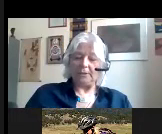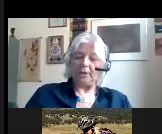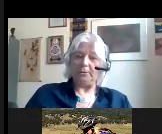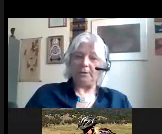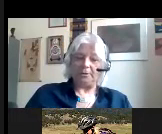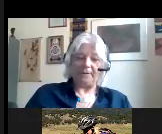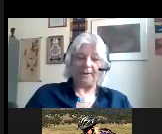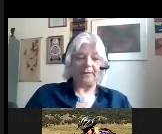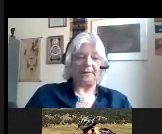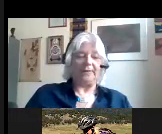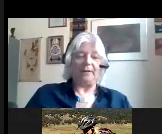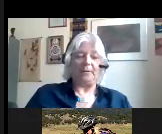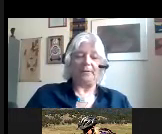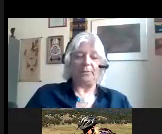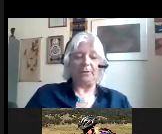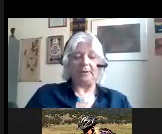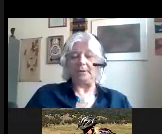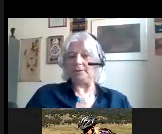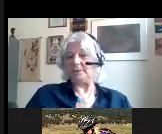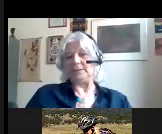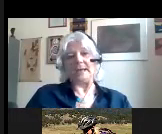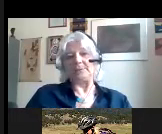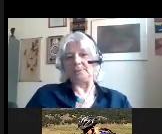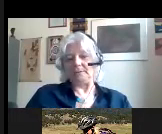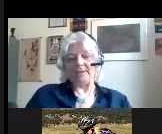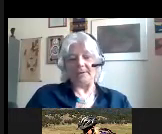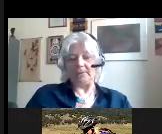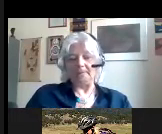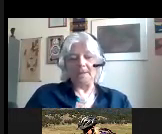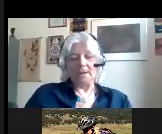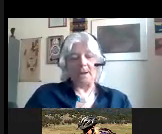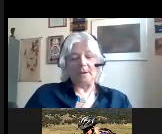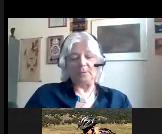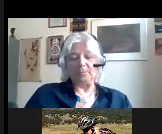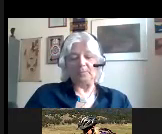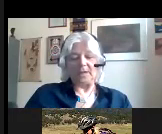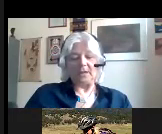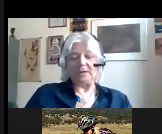community to foster that development with community leaders is absolutely vital, and they just need